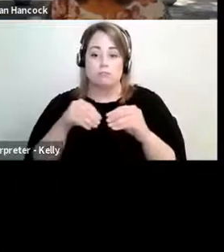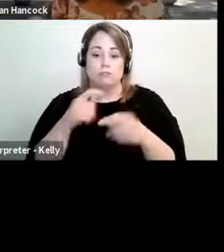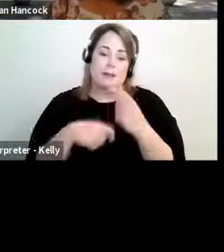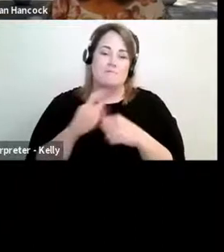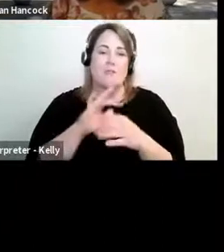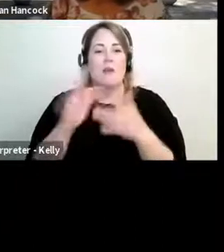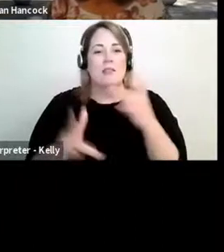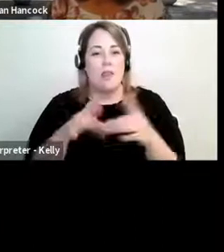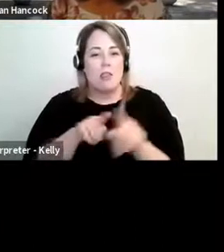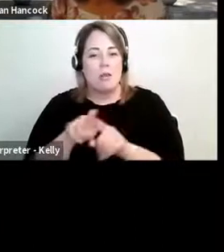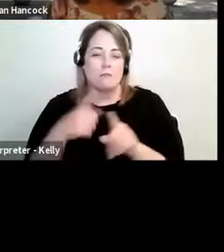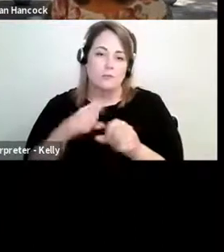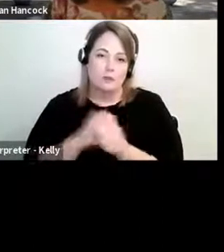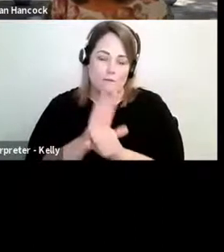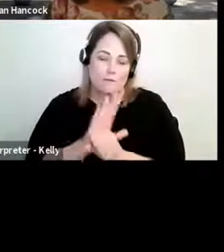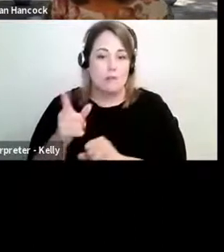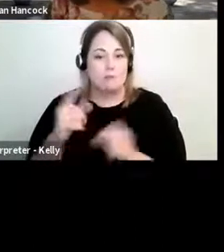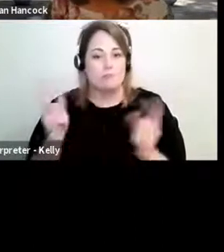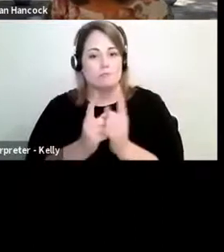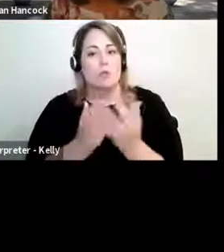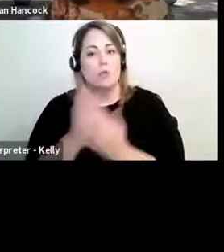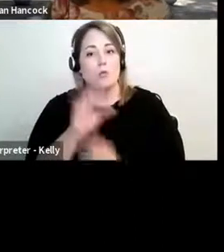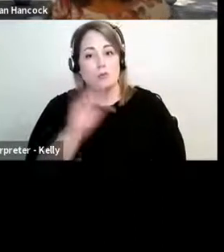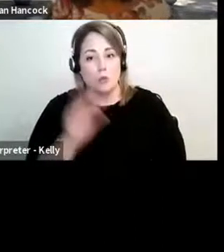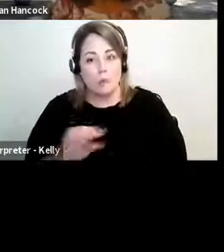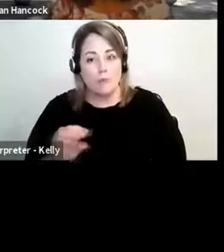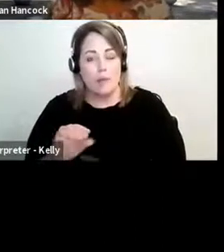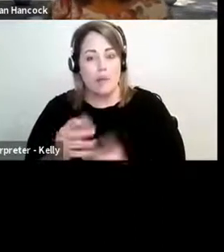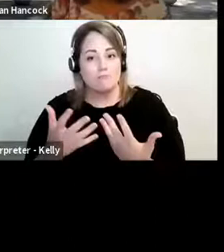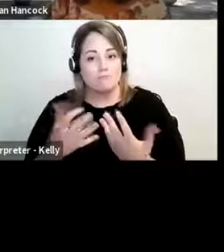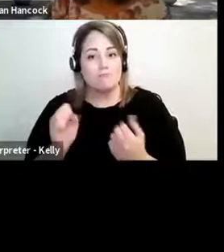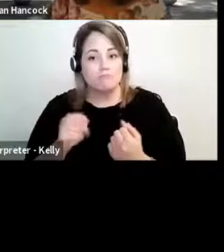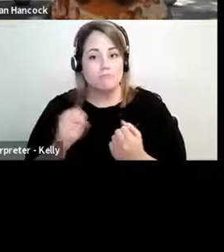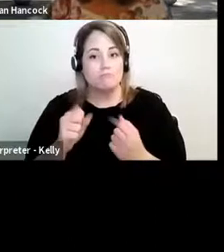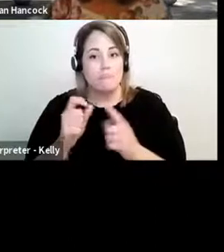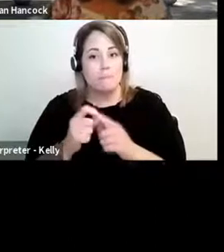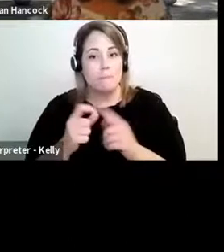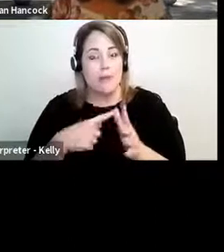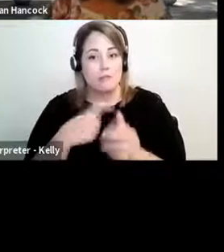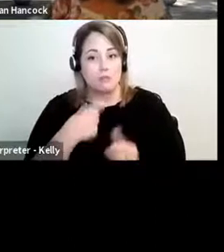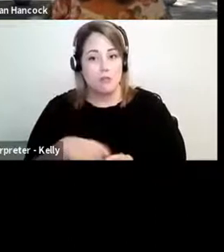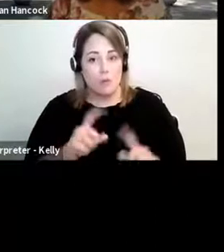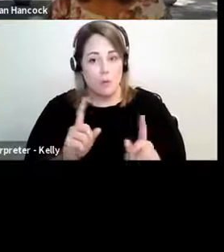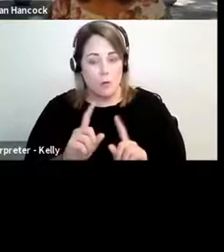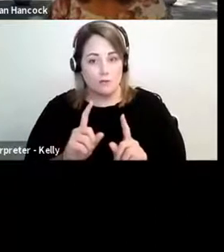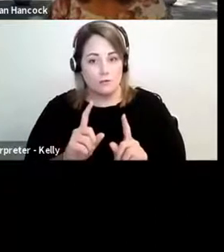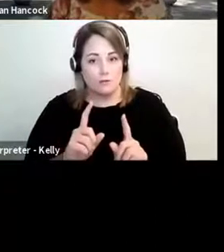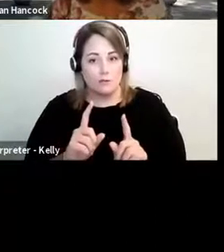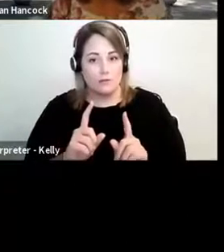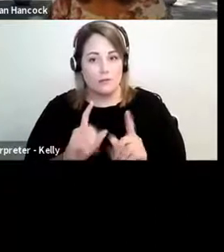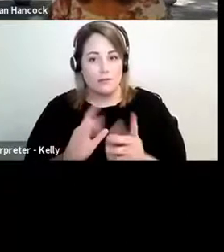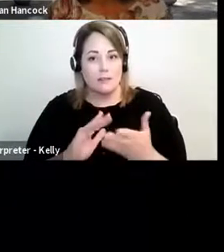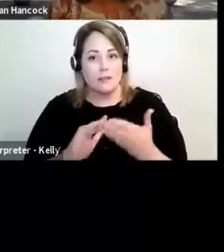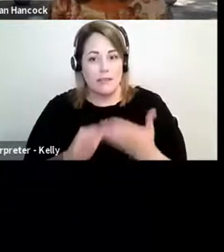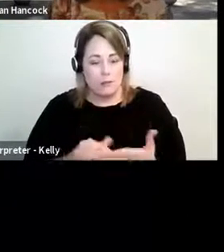have been meeting via Zoom and so the PA’s role in helping with the transition to university covers